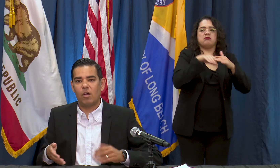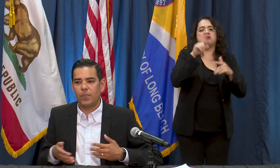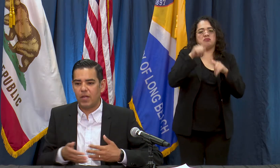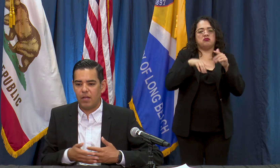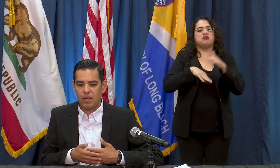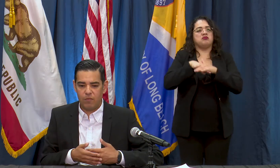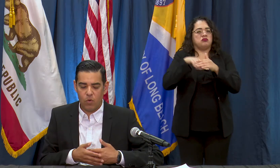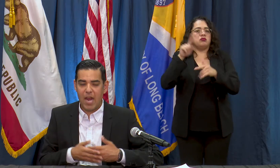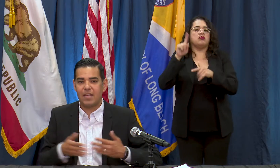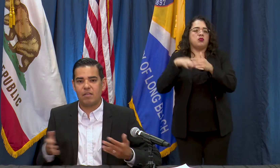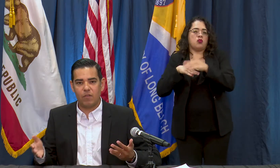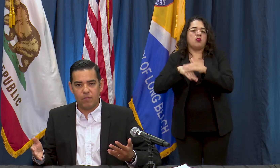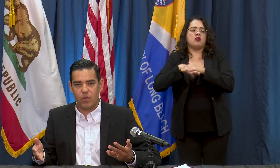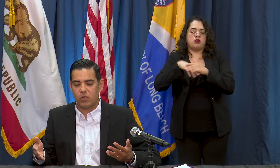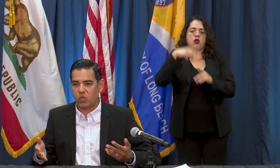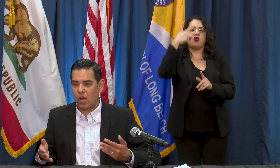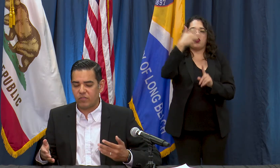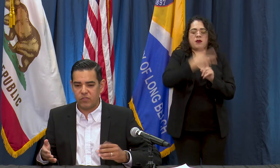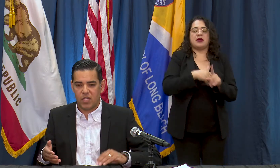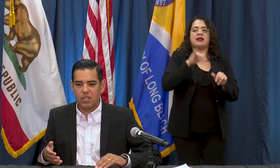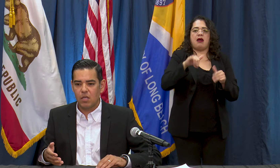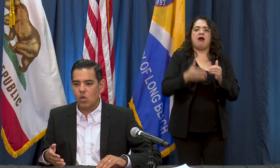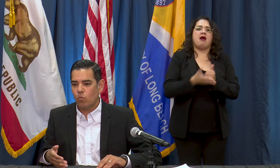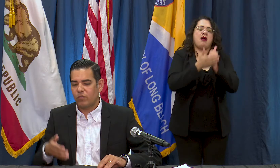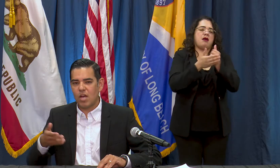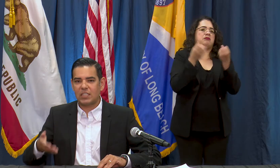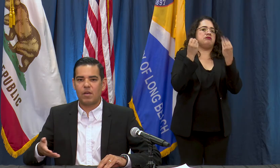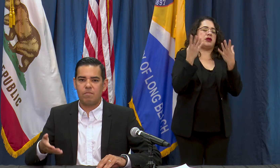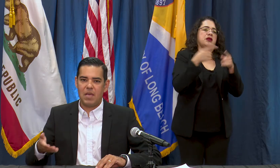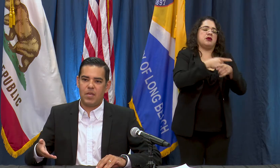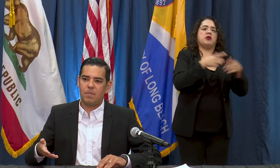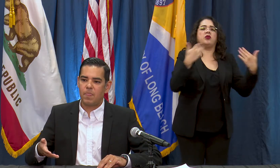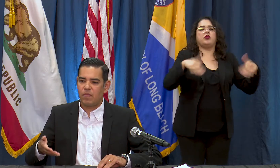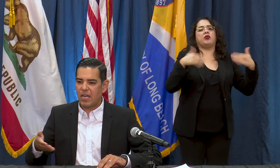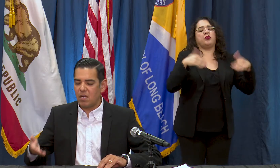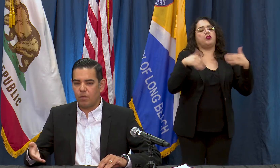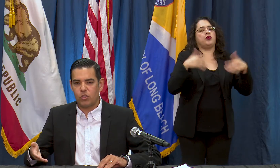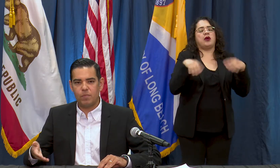a variety of folks across the city. We've talked about maybe that number should be